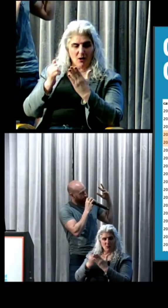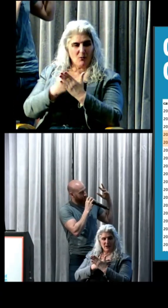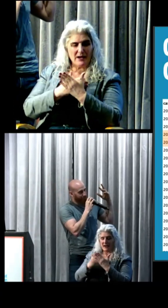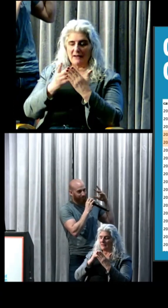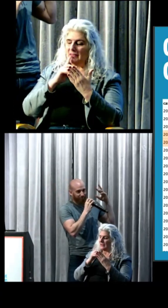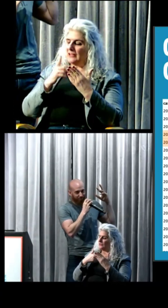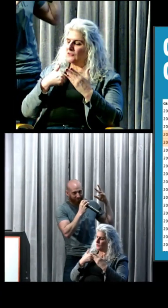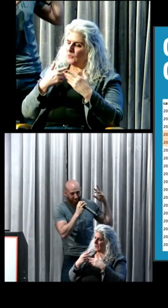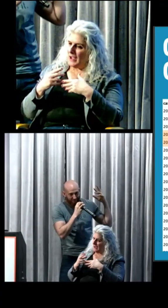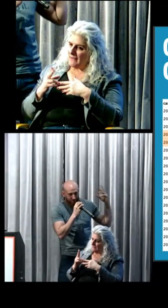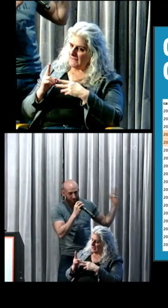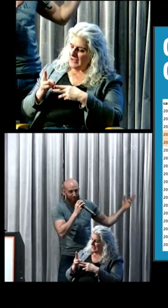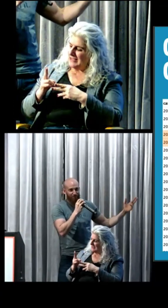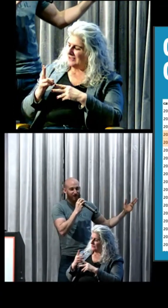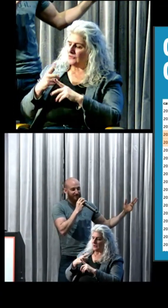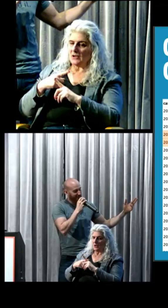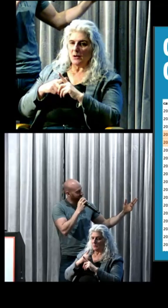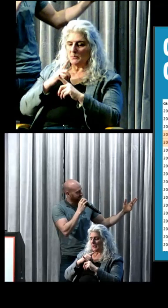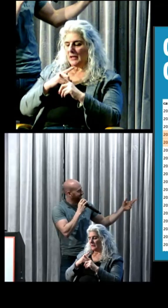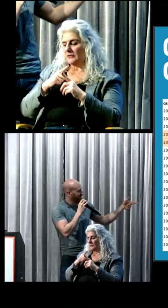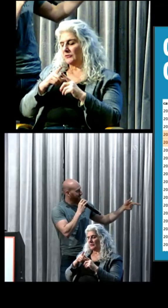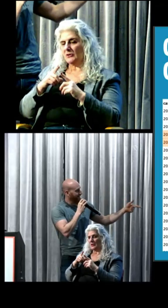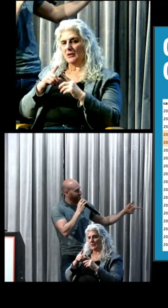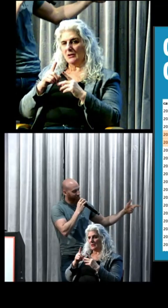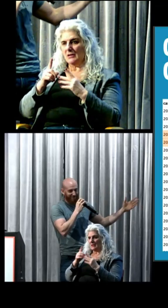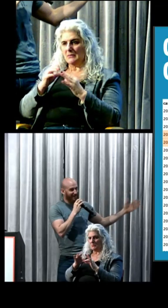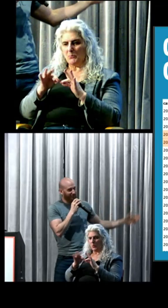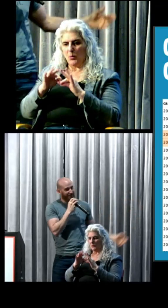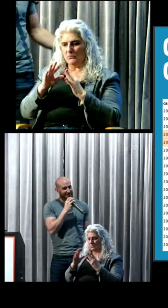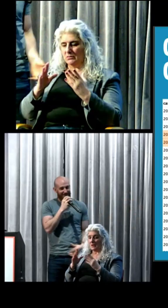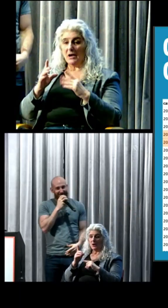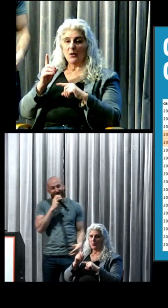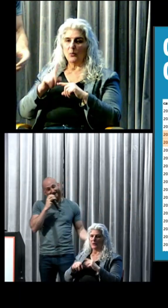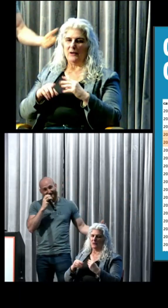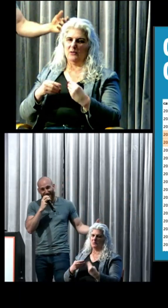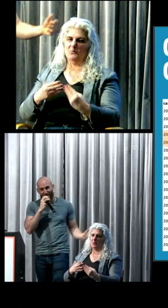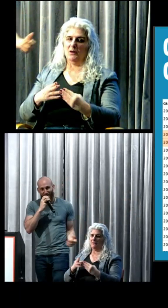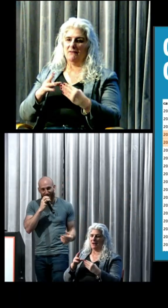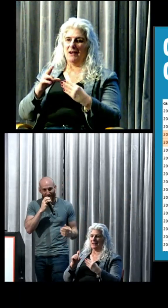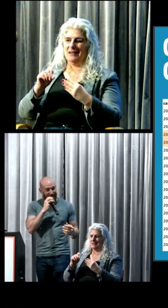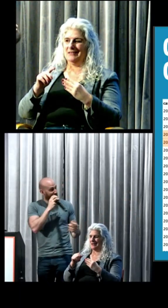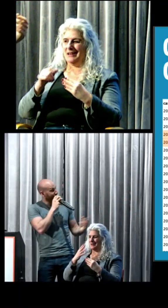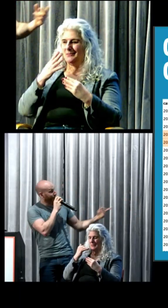buildings, and as they put more and more down, they're seeing the systems, the load on traffic